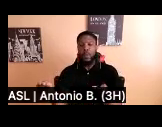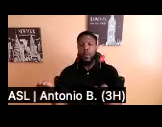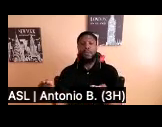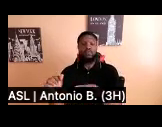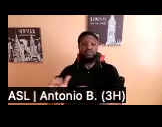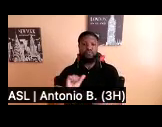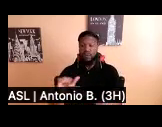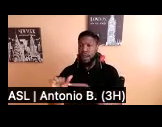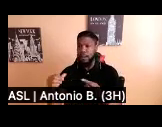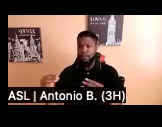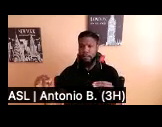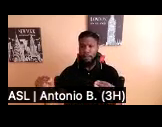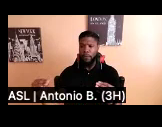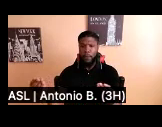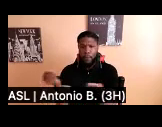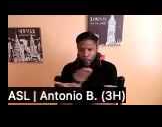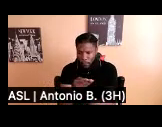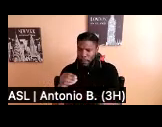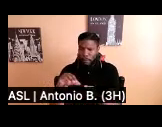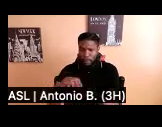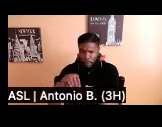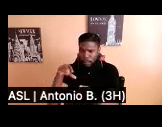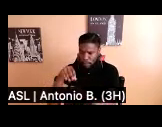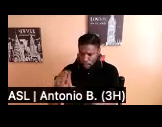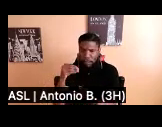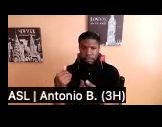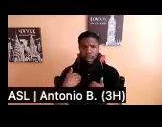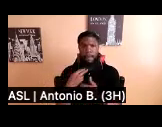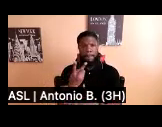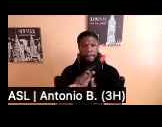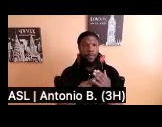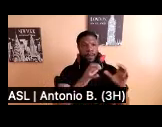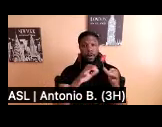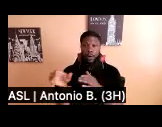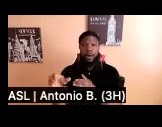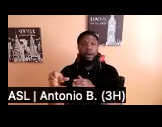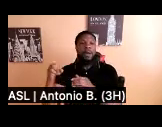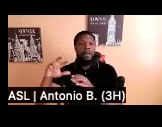name suggests, they had training or experience in both. These were most often graduate students.